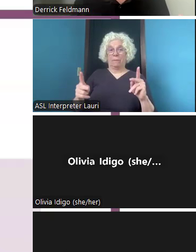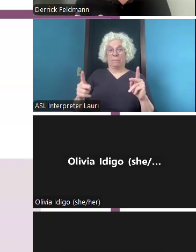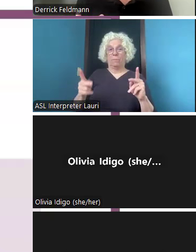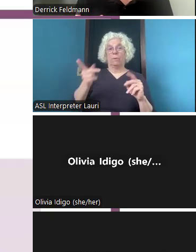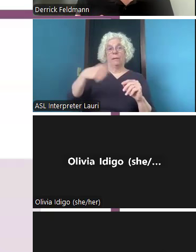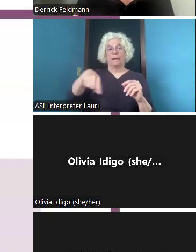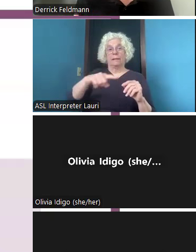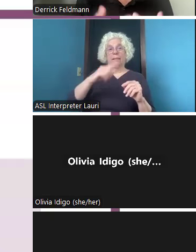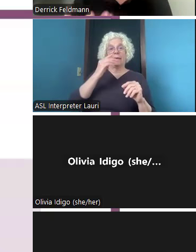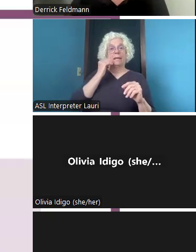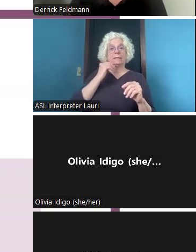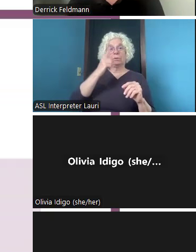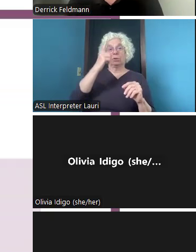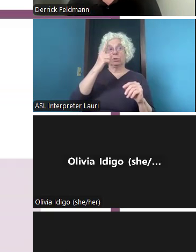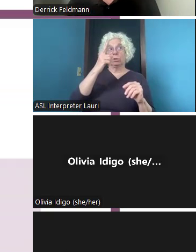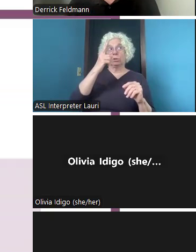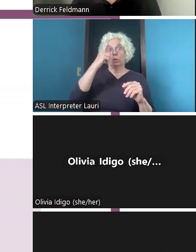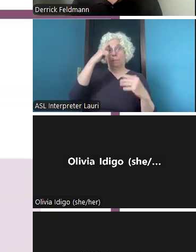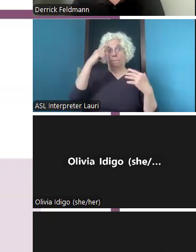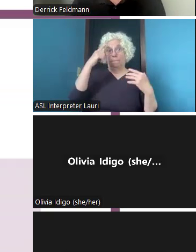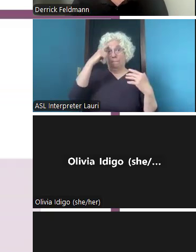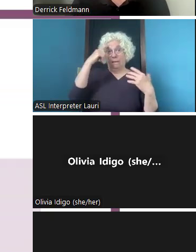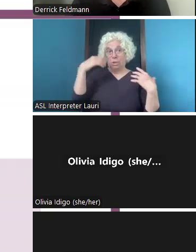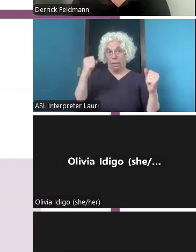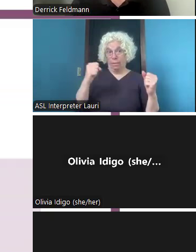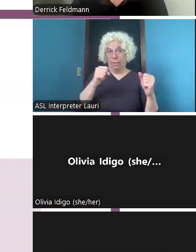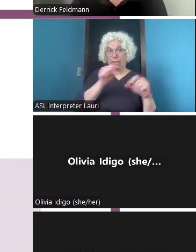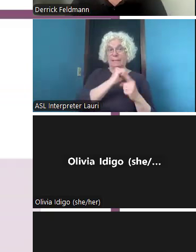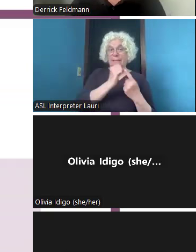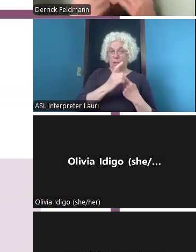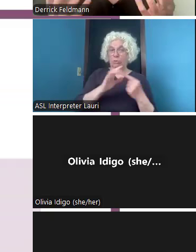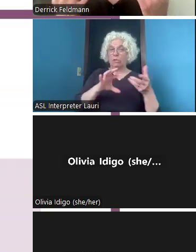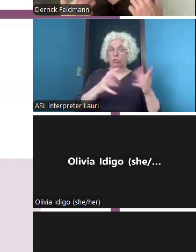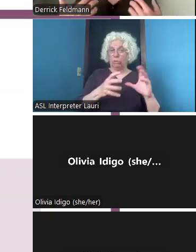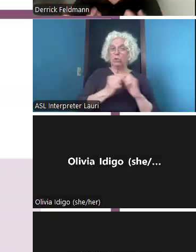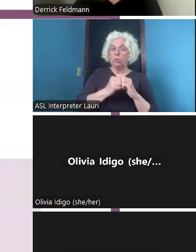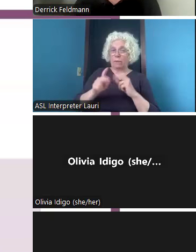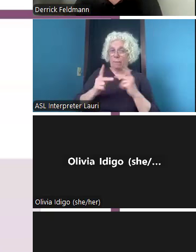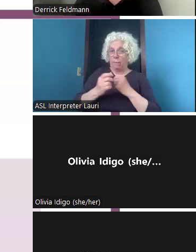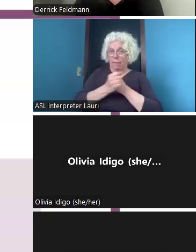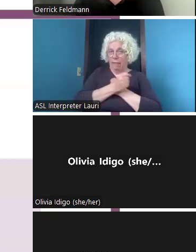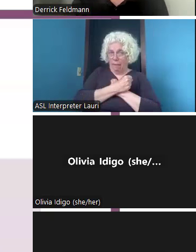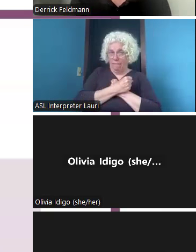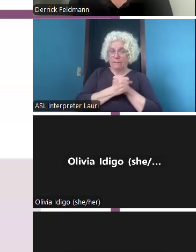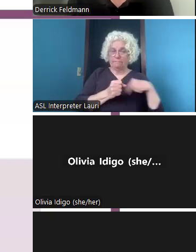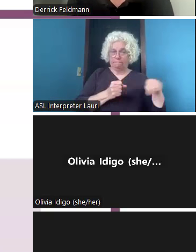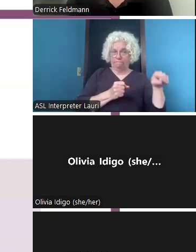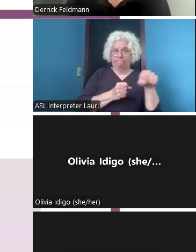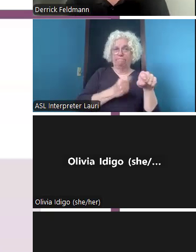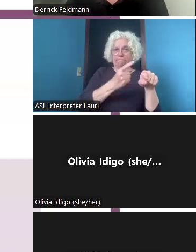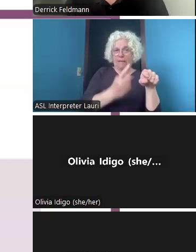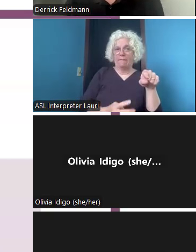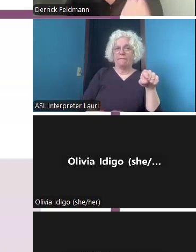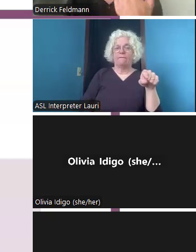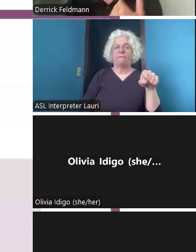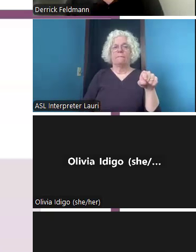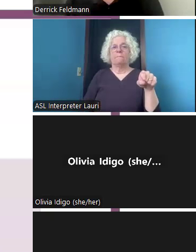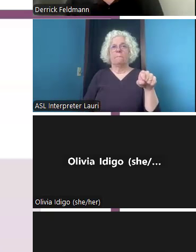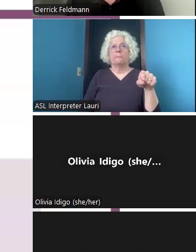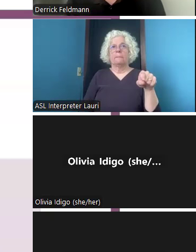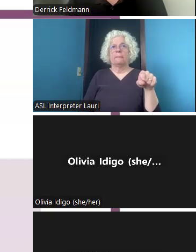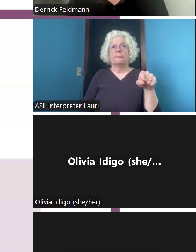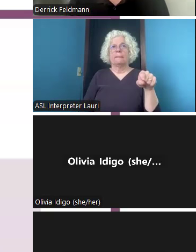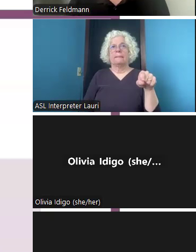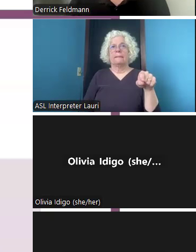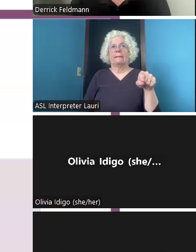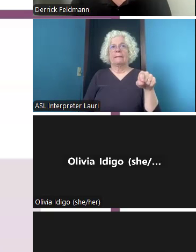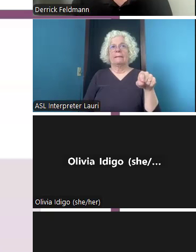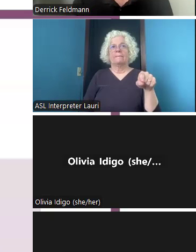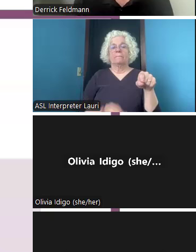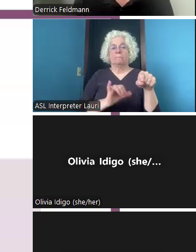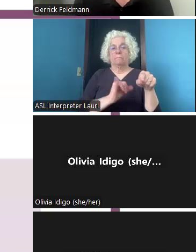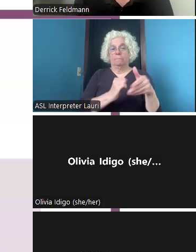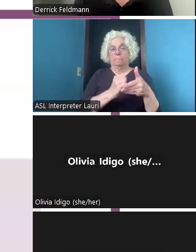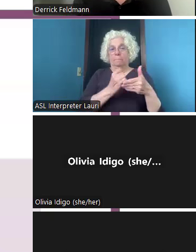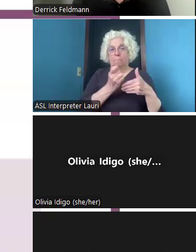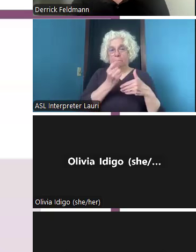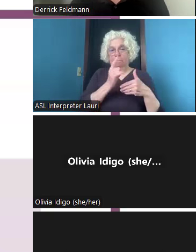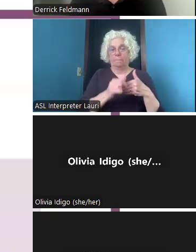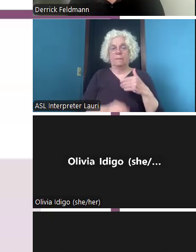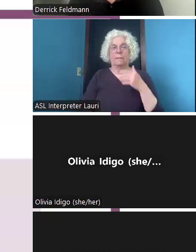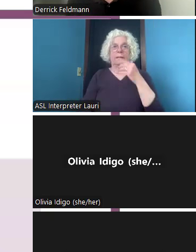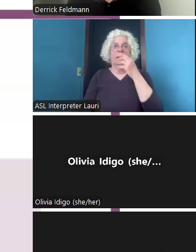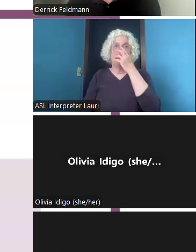situation in crisis or challenge with their loved ones. So this populations that the individual we had in the study definitely give us that perception and understanding overall.